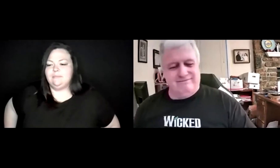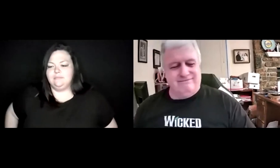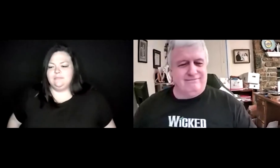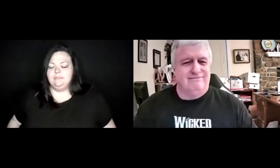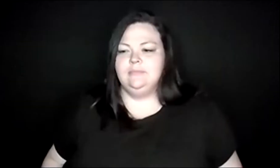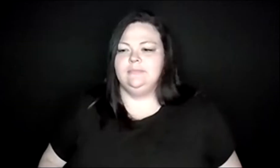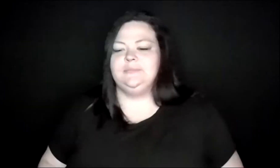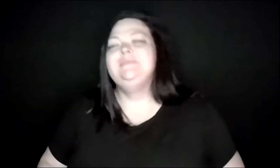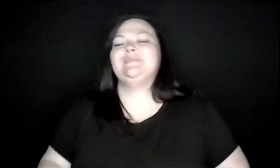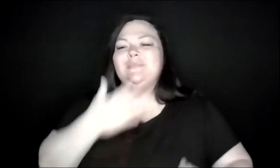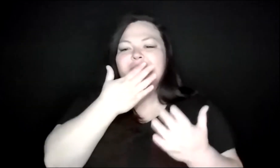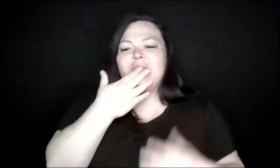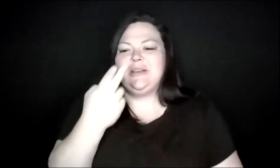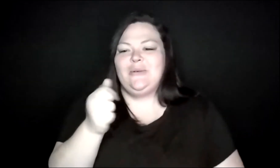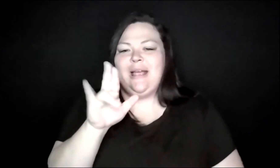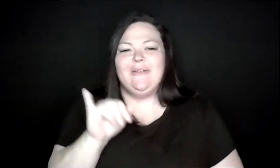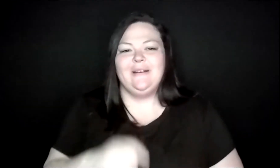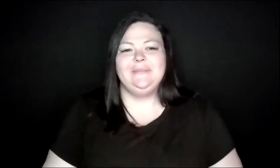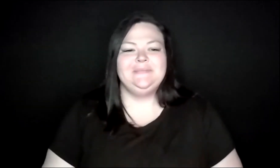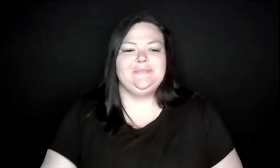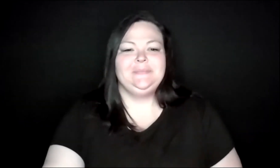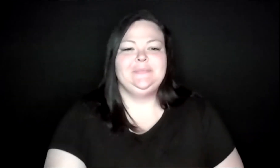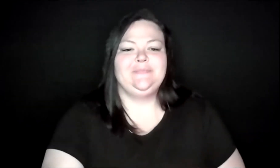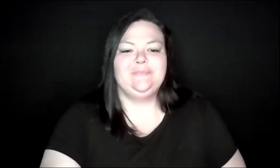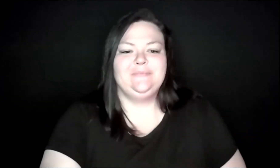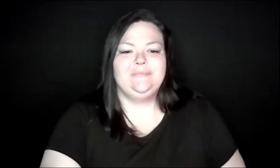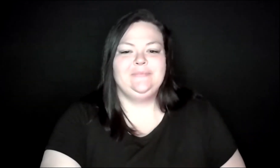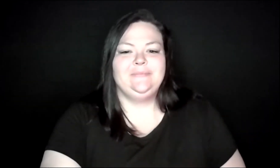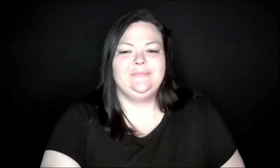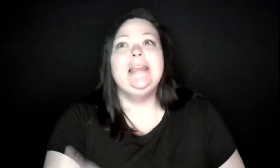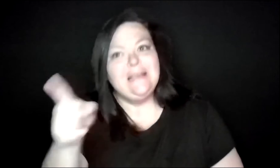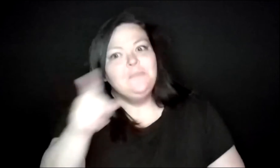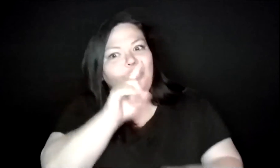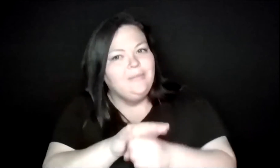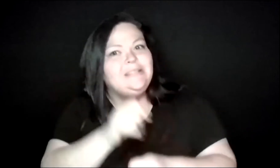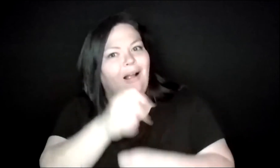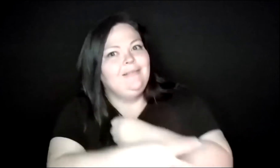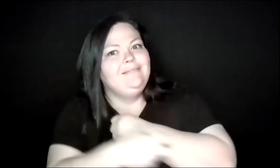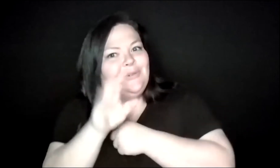Thank you, Harry. Promise us not to plagiarize anything.